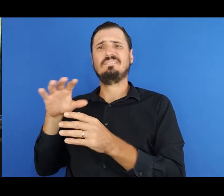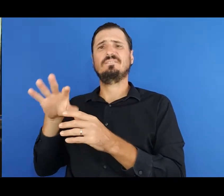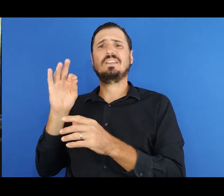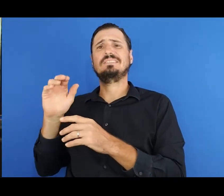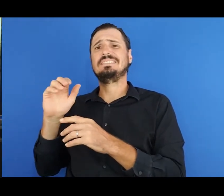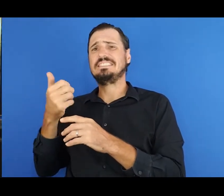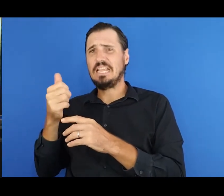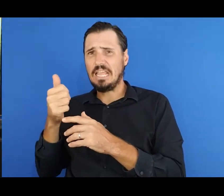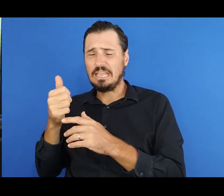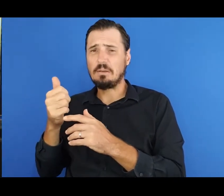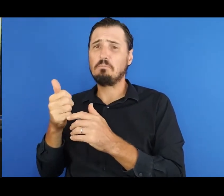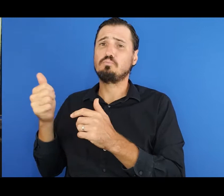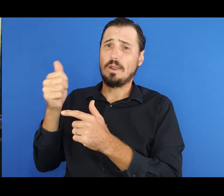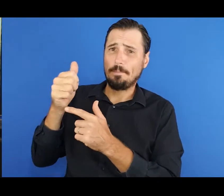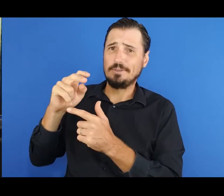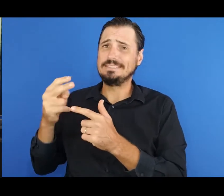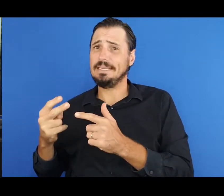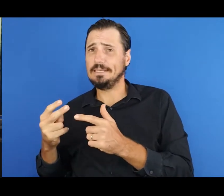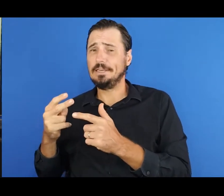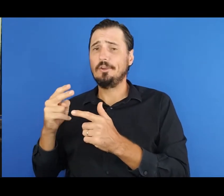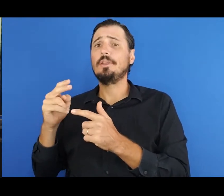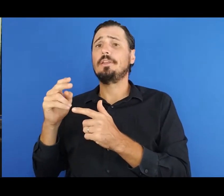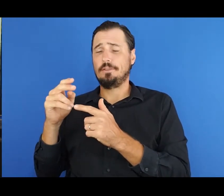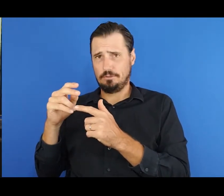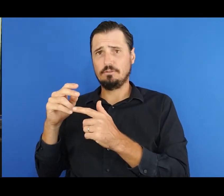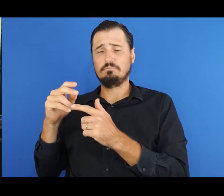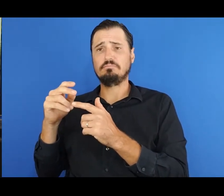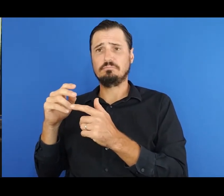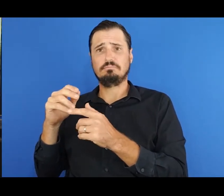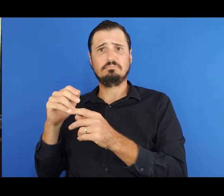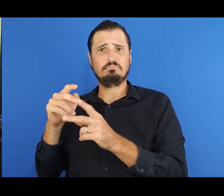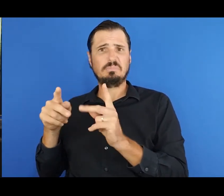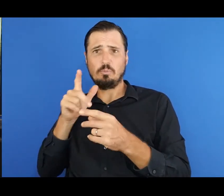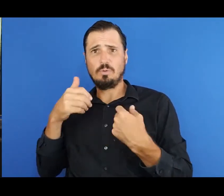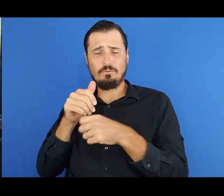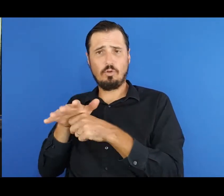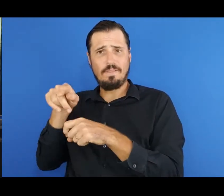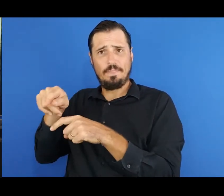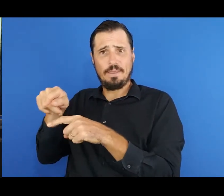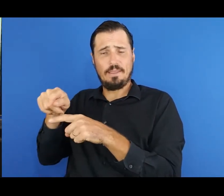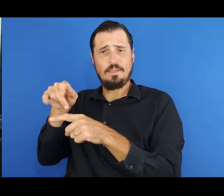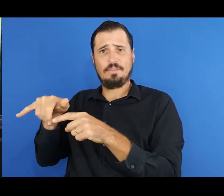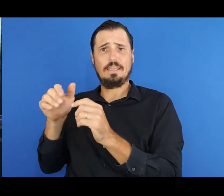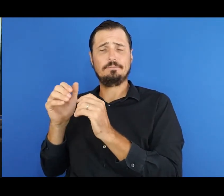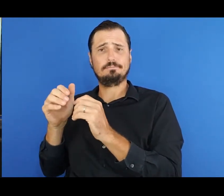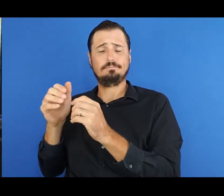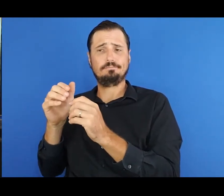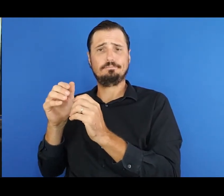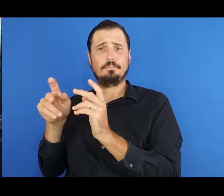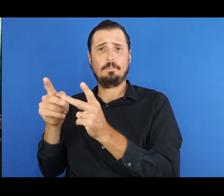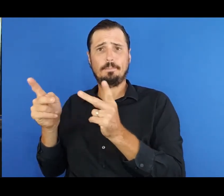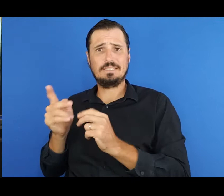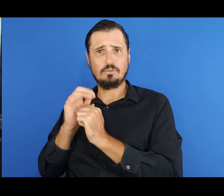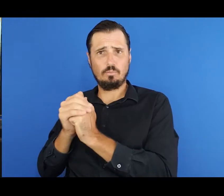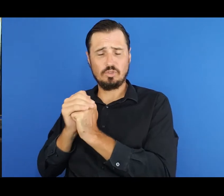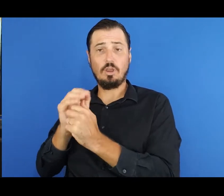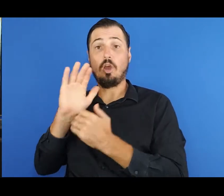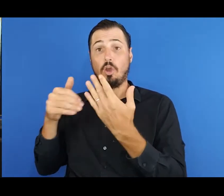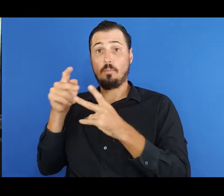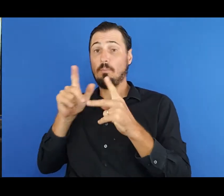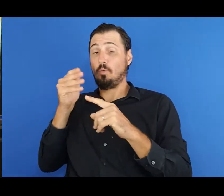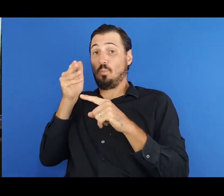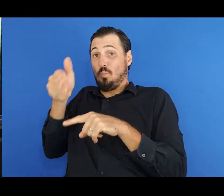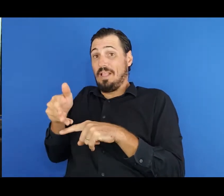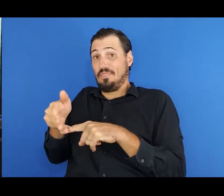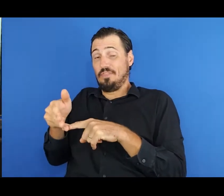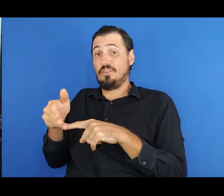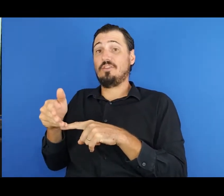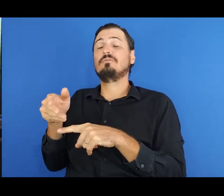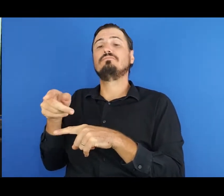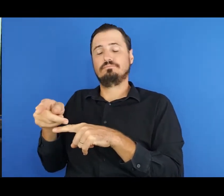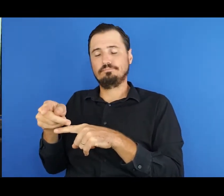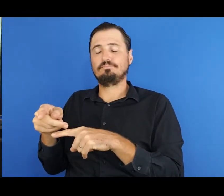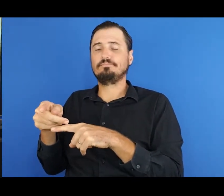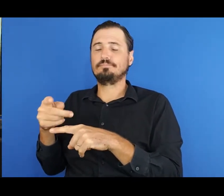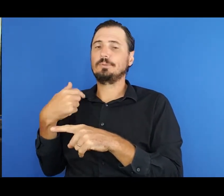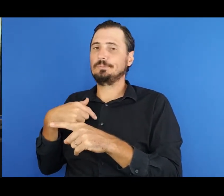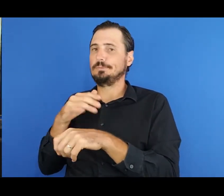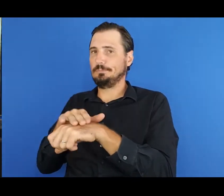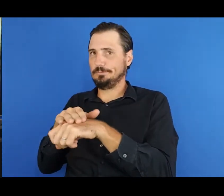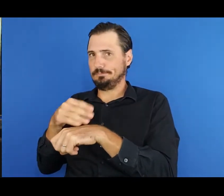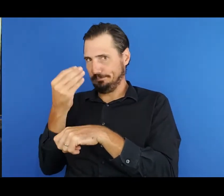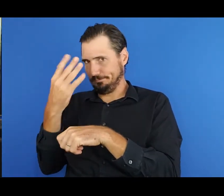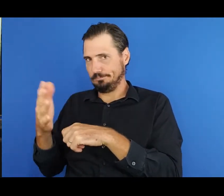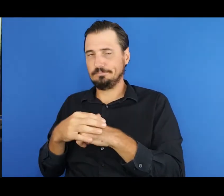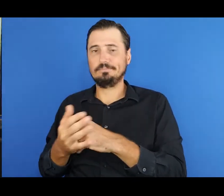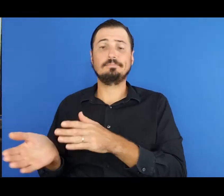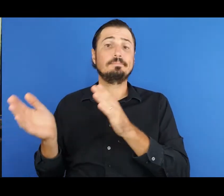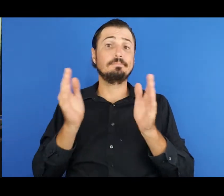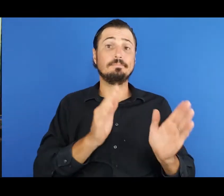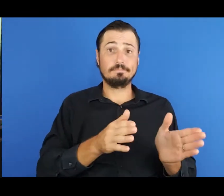cases associated with the place of worship. All attendees have been notified of their possible exposure. We have identified 4 primary or secondary cases within our shelter cluster. All shelter